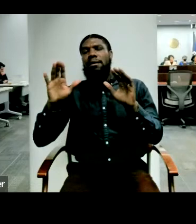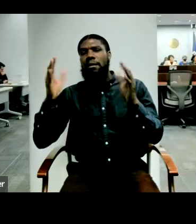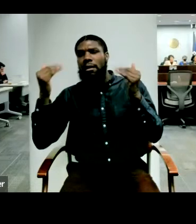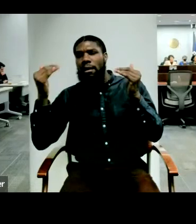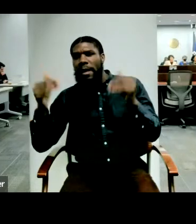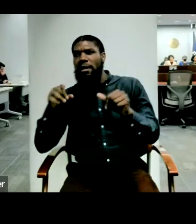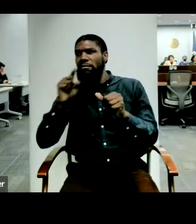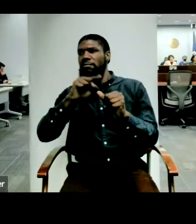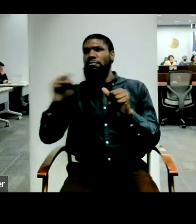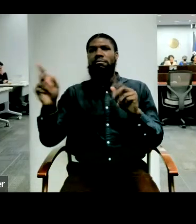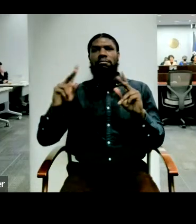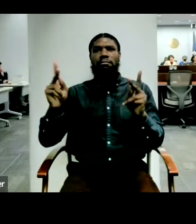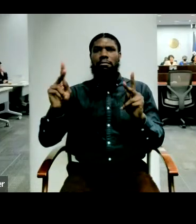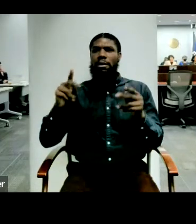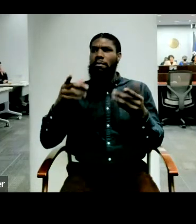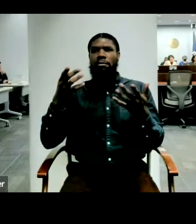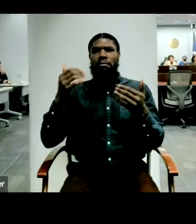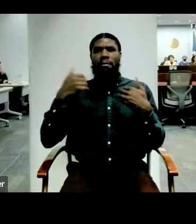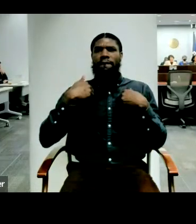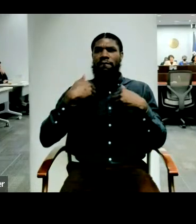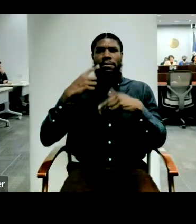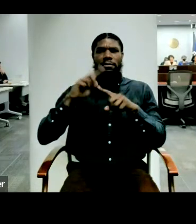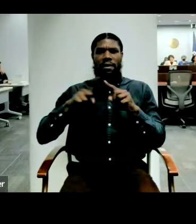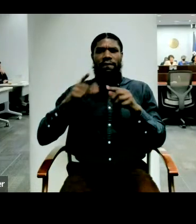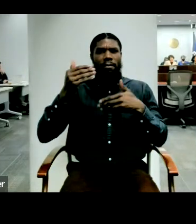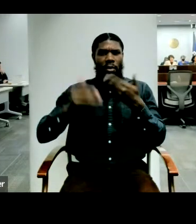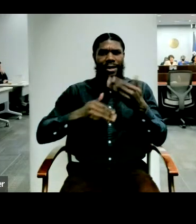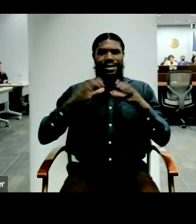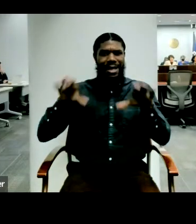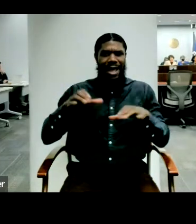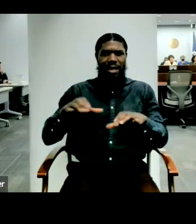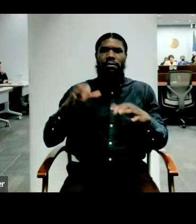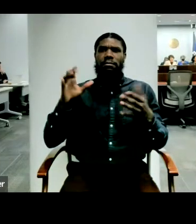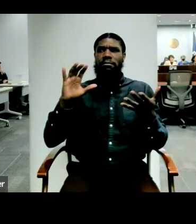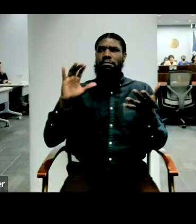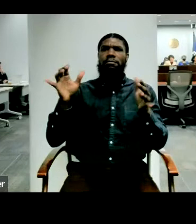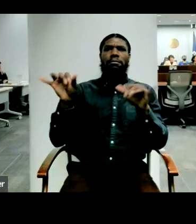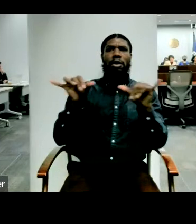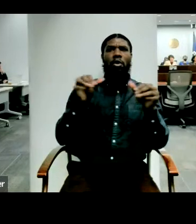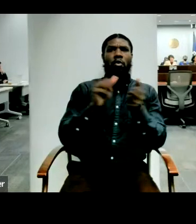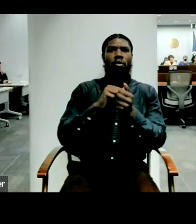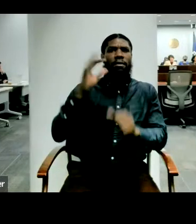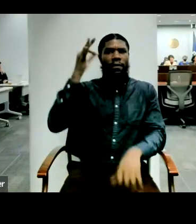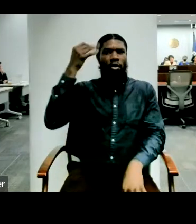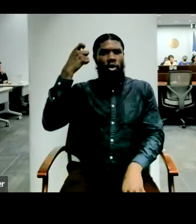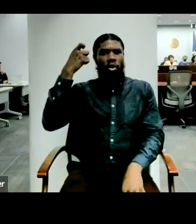Um, thank you Chair Burrows for that question, Is a very important one because I think